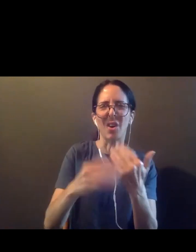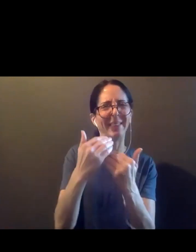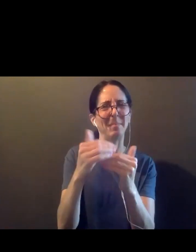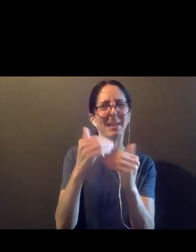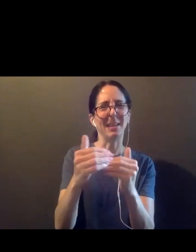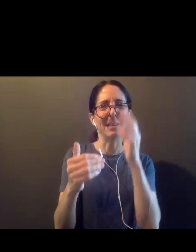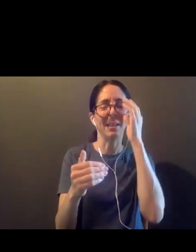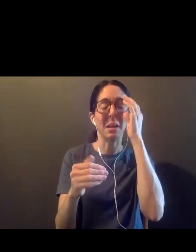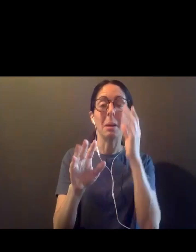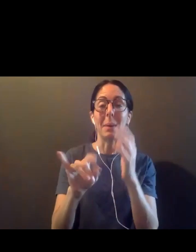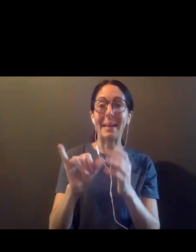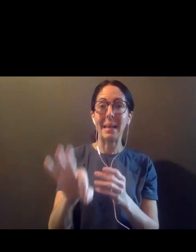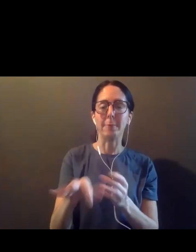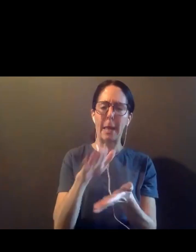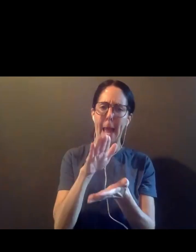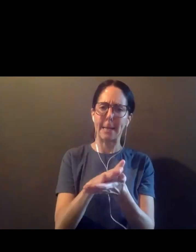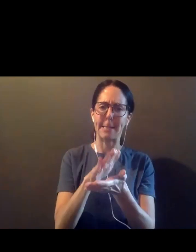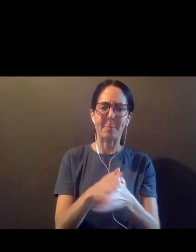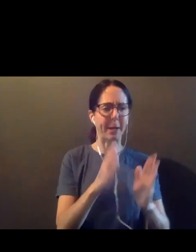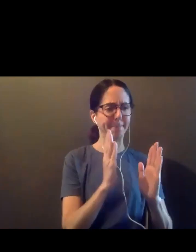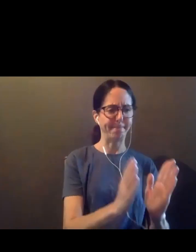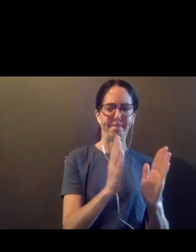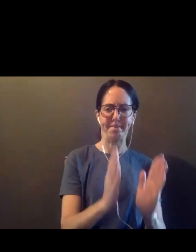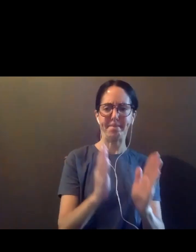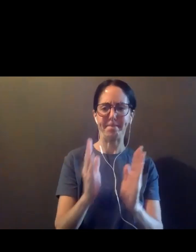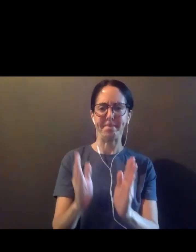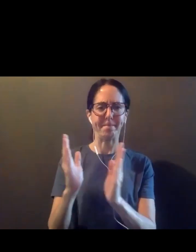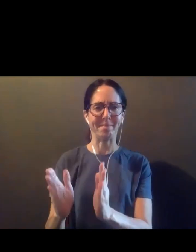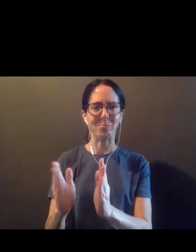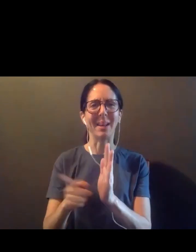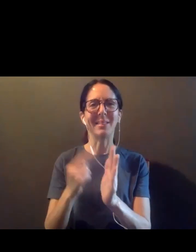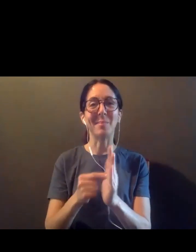academically, and a certain process sometimes misses that cultural nuance.